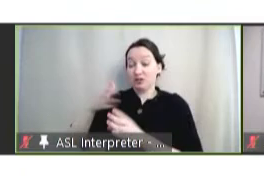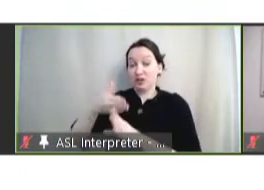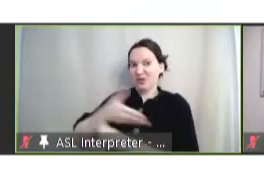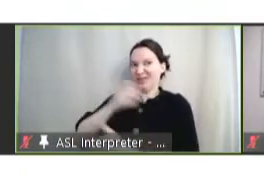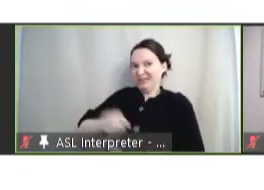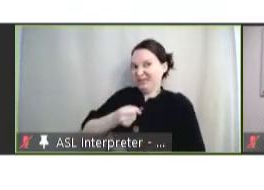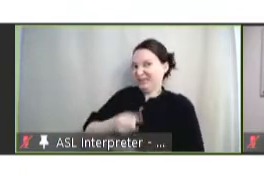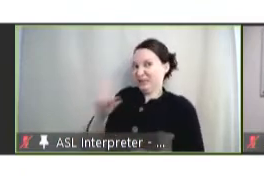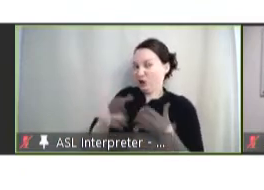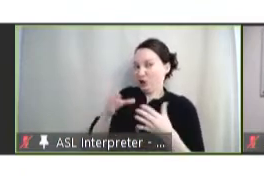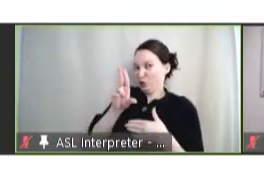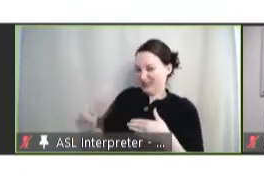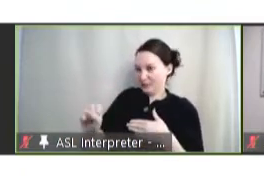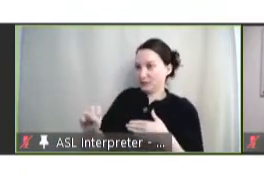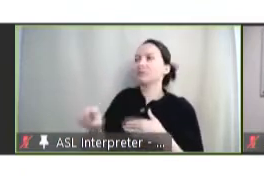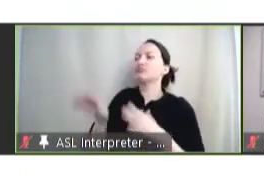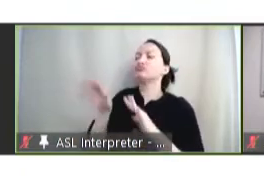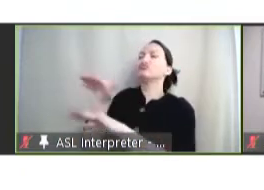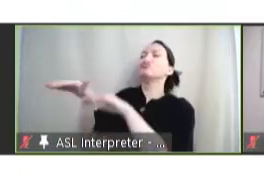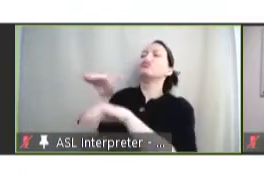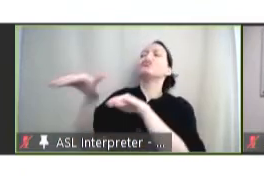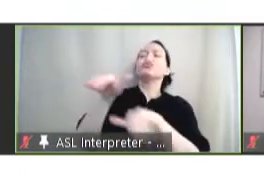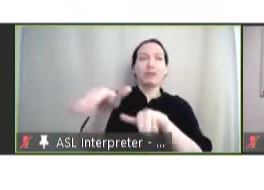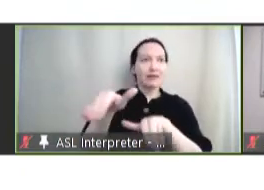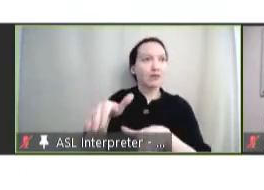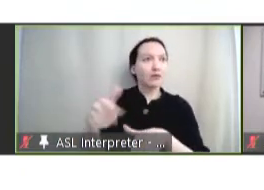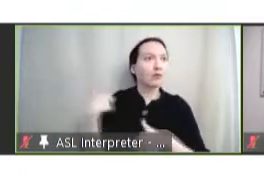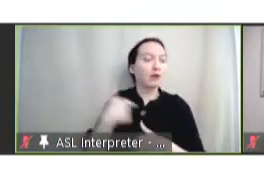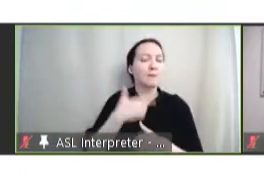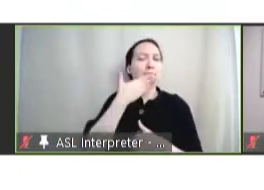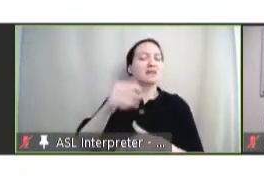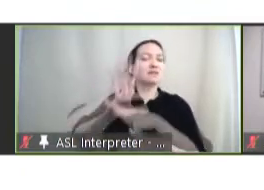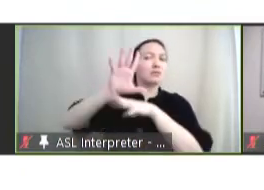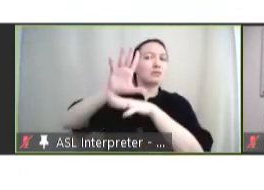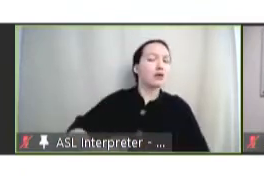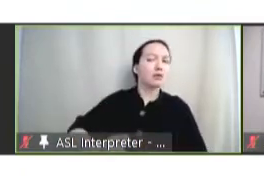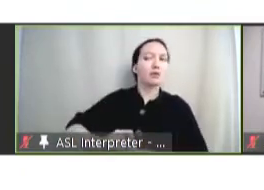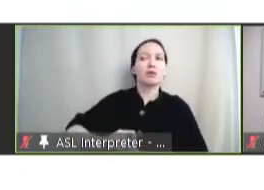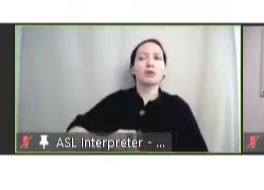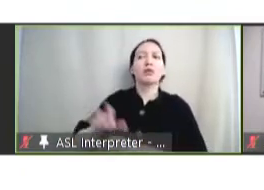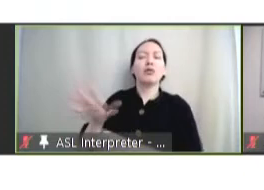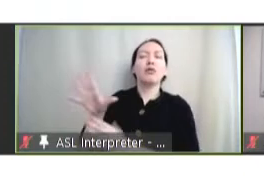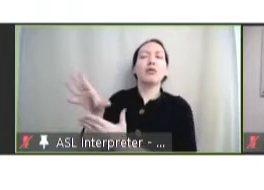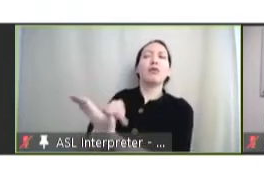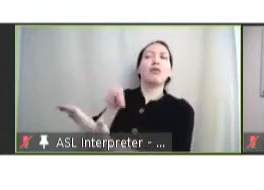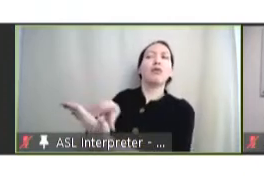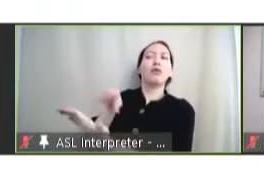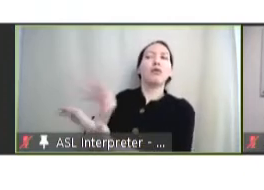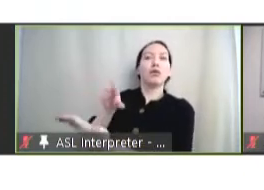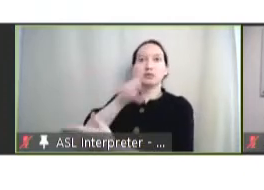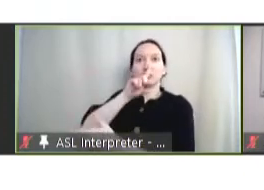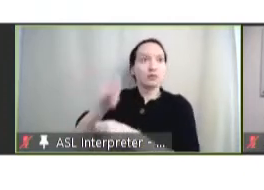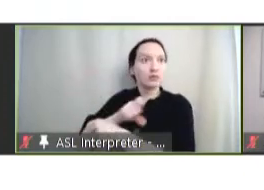the U.S. and enabled us to get the best practices the playbooks, literally major Fortune 100